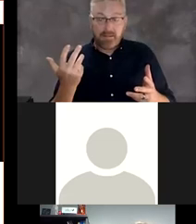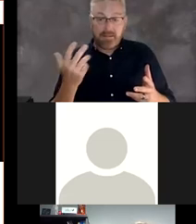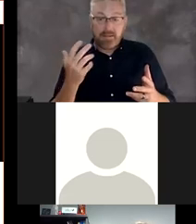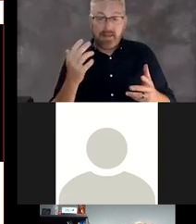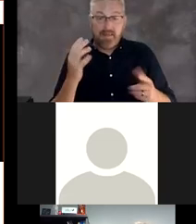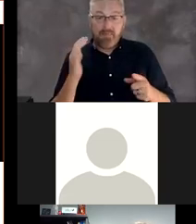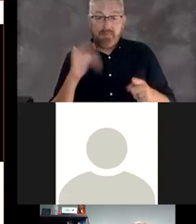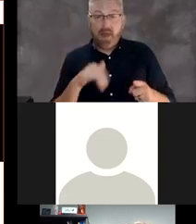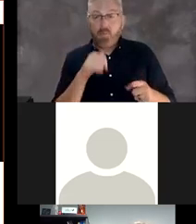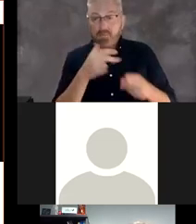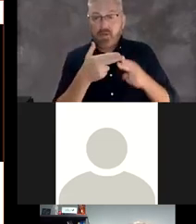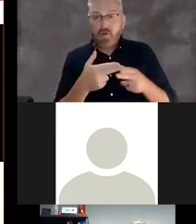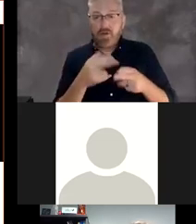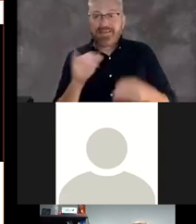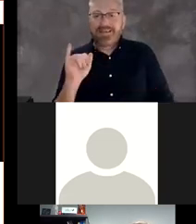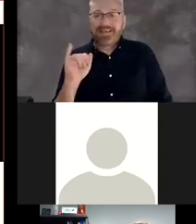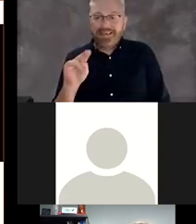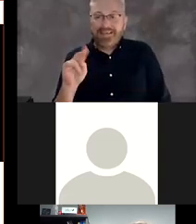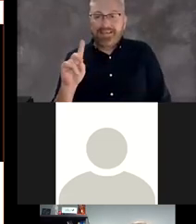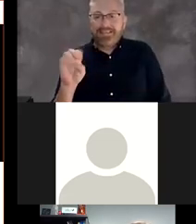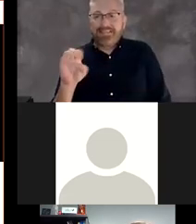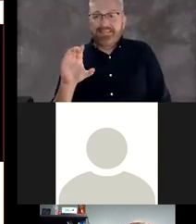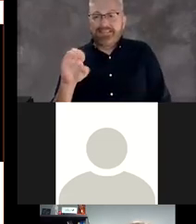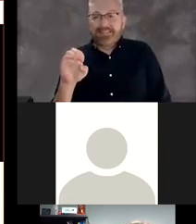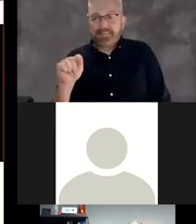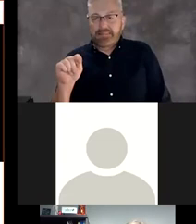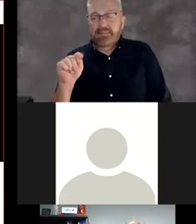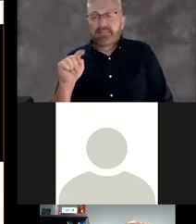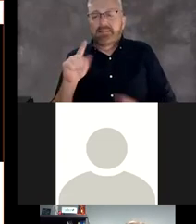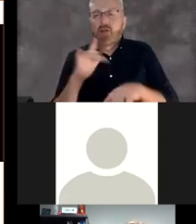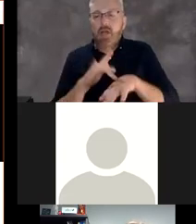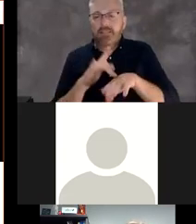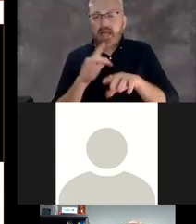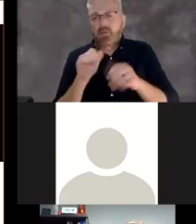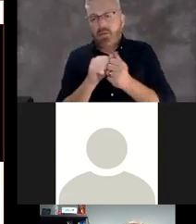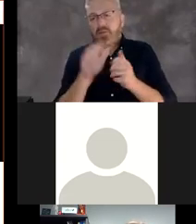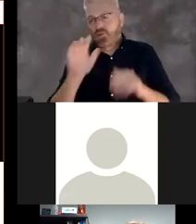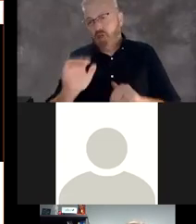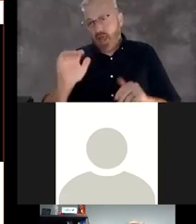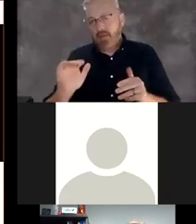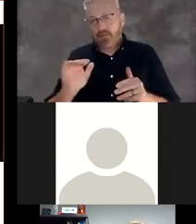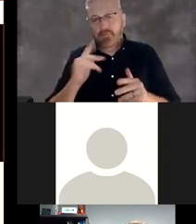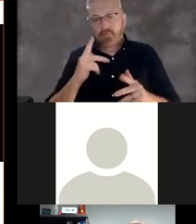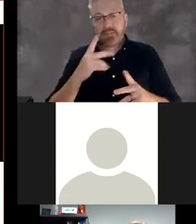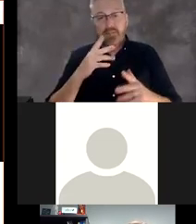INDECENT CONTACT WITH A CHILD BECAUSE UNDER 14 THEY ARE